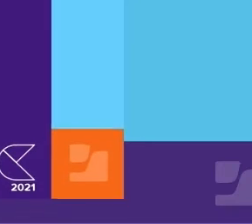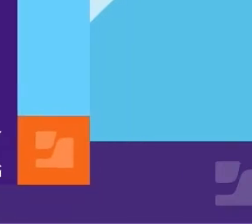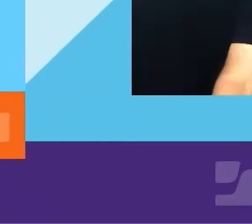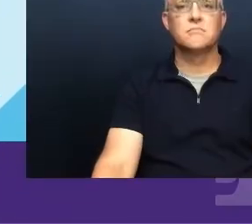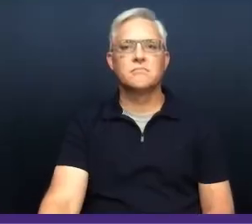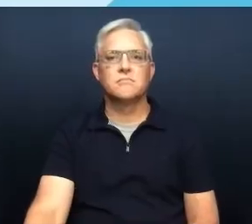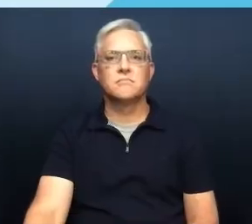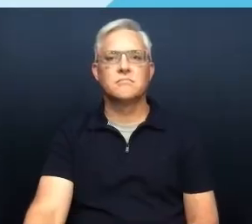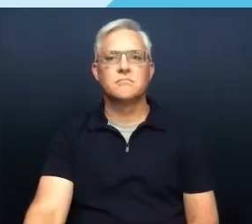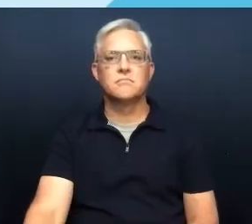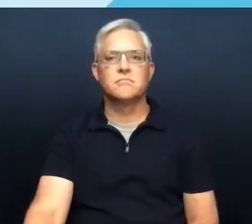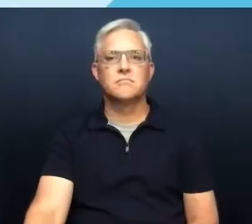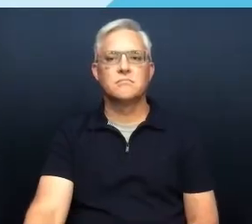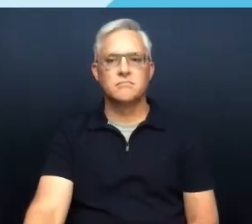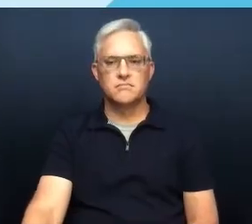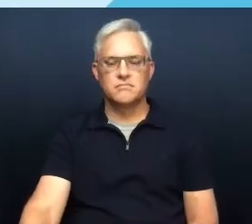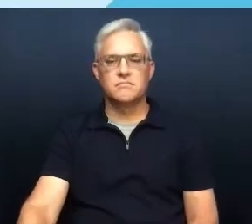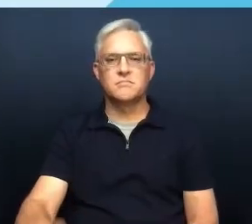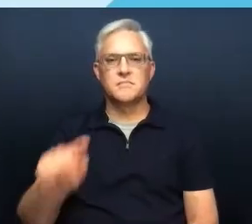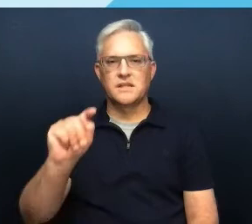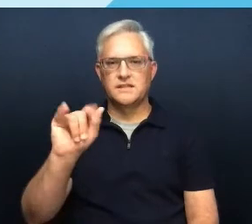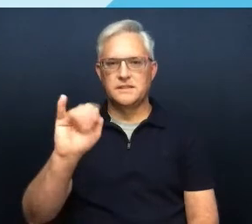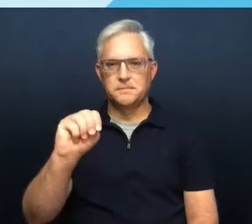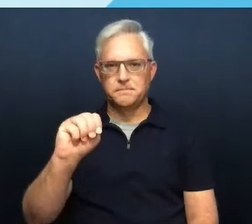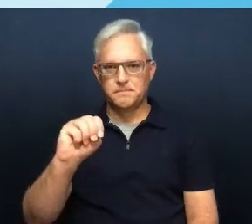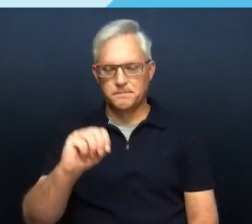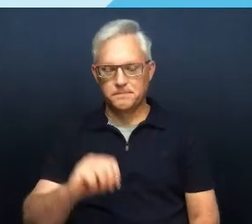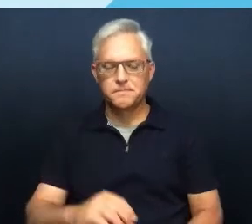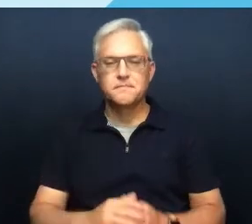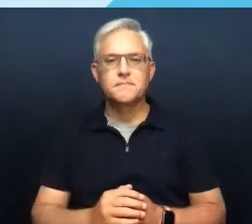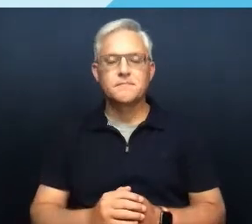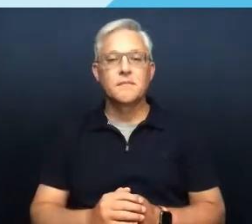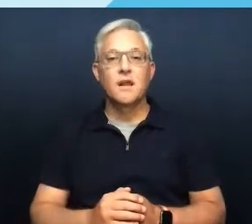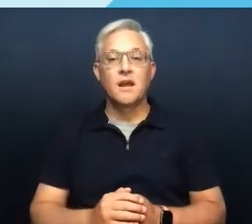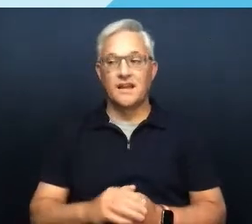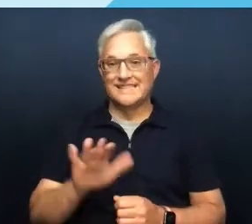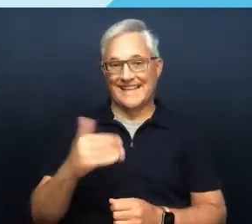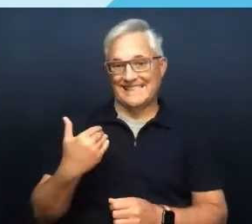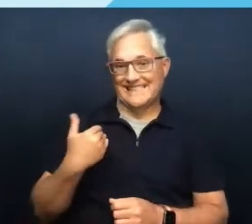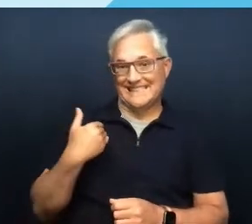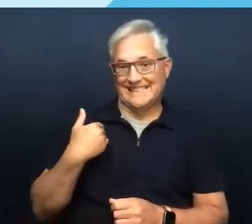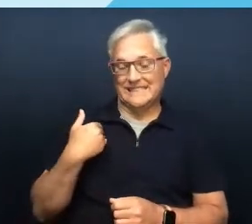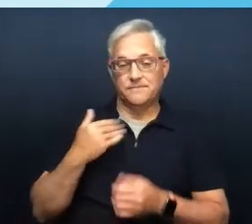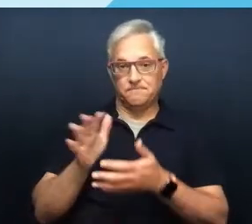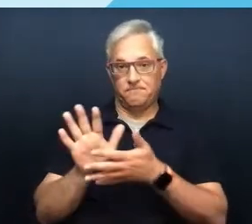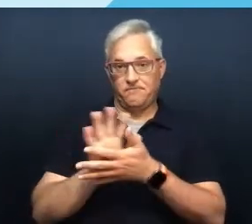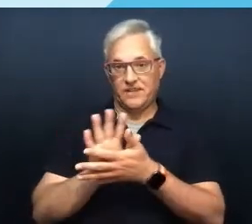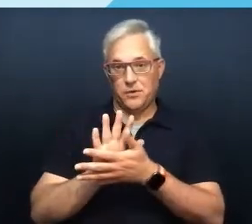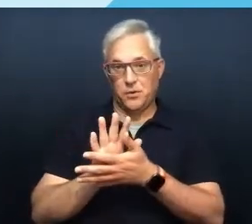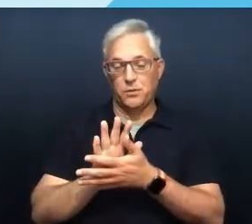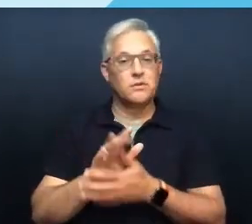Okay, so that last video you really didn't see anything which